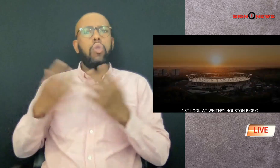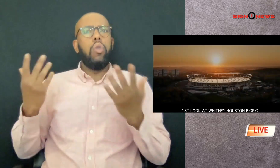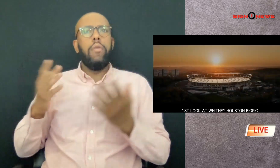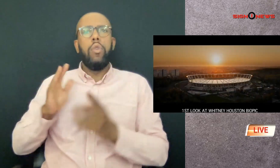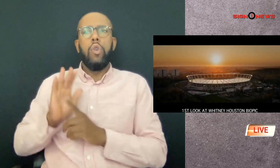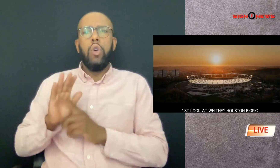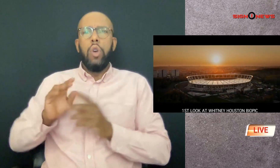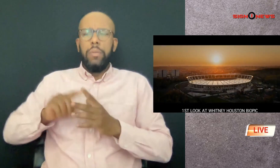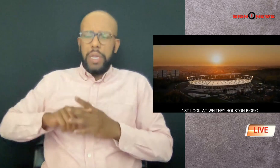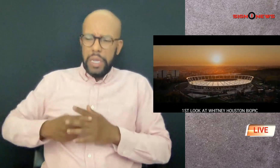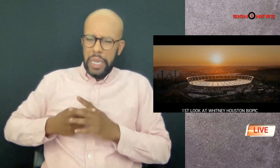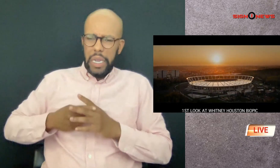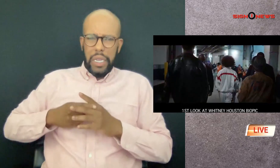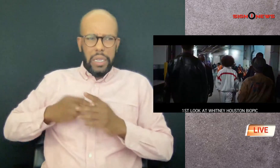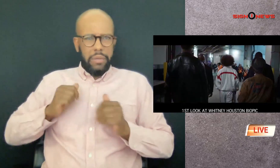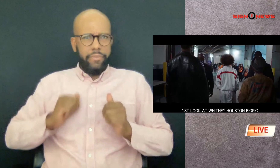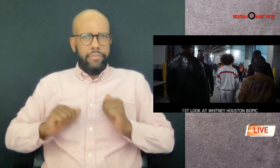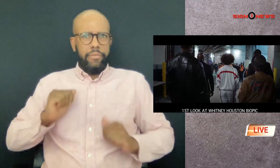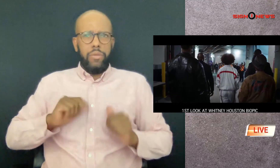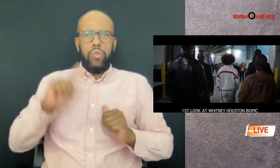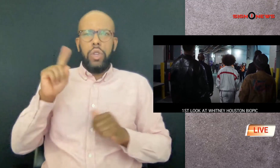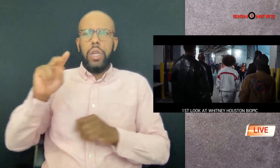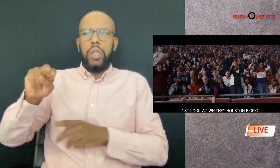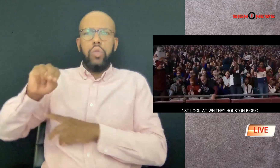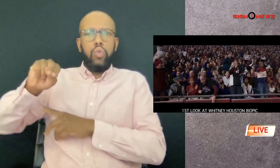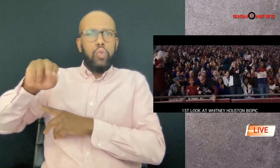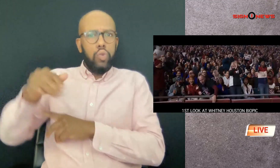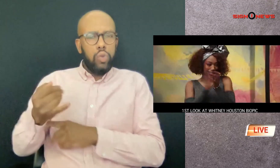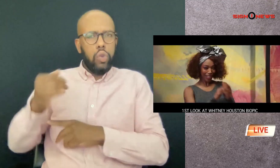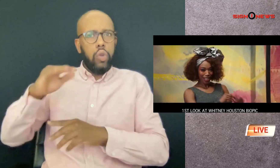the movie follows Houston from her start in a New Jersey choir